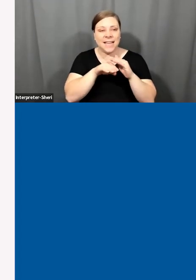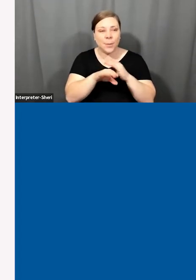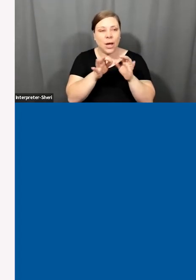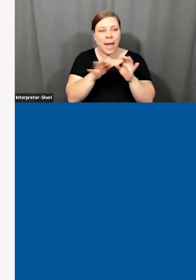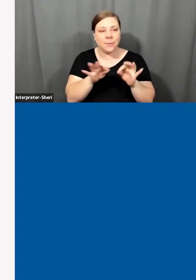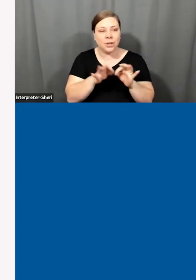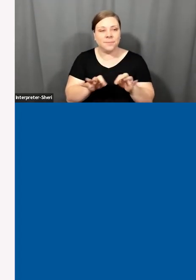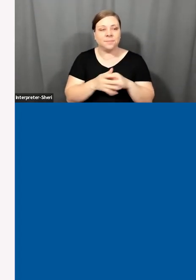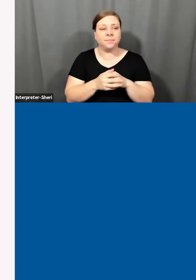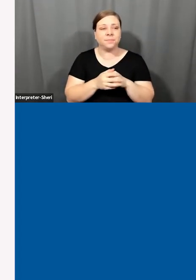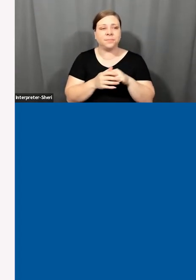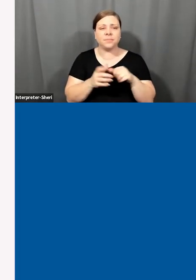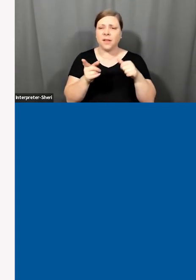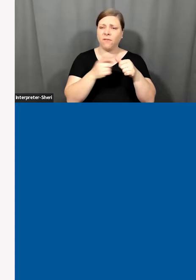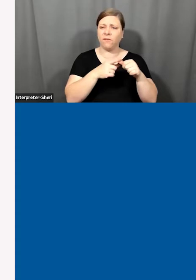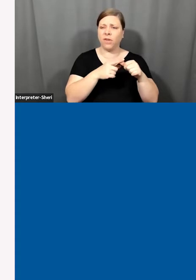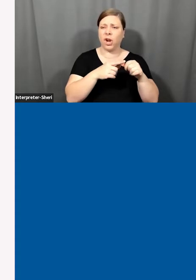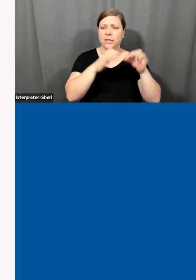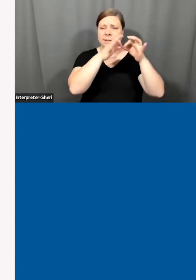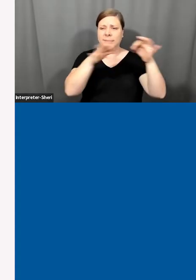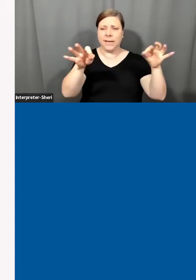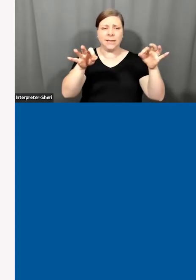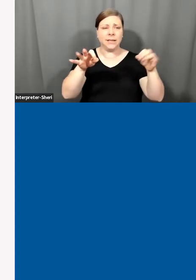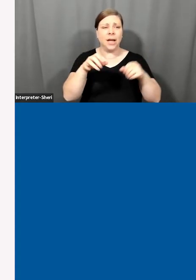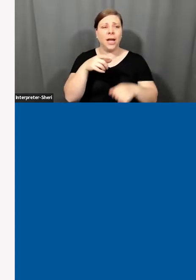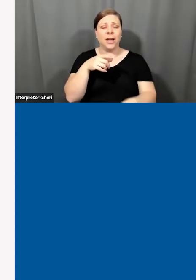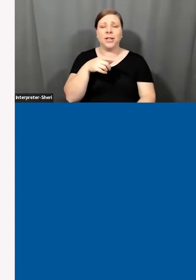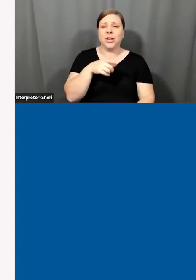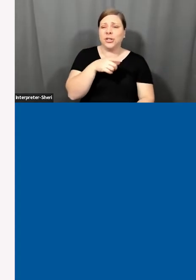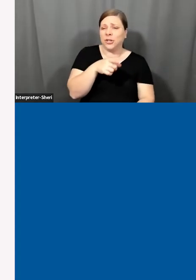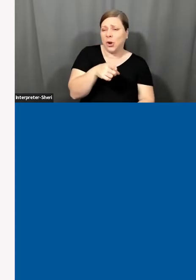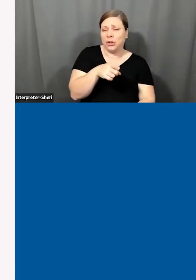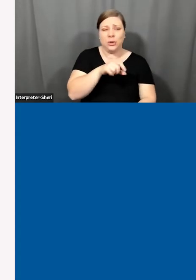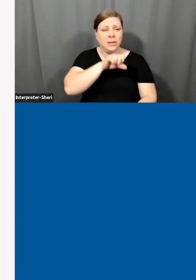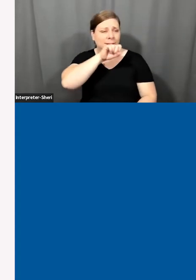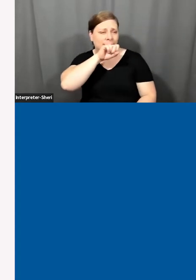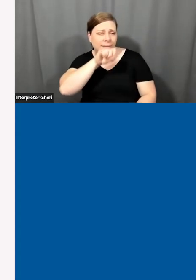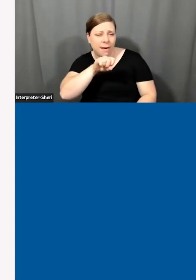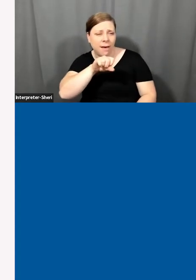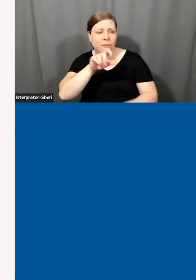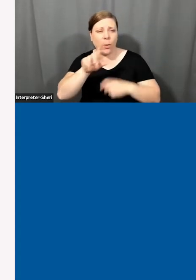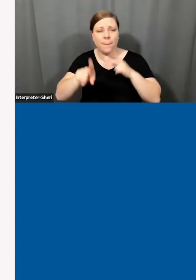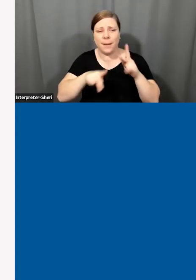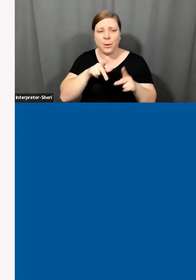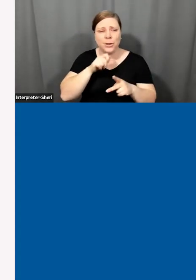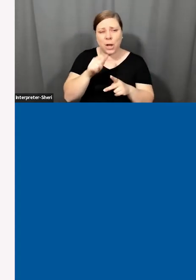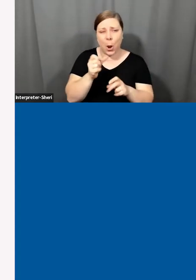"when people don't make accessible content." I know that's sarcasm because I wrote it, but someone who is neurodivergent